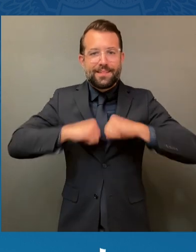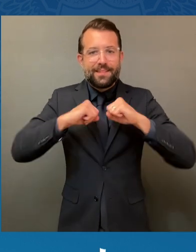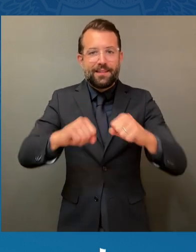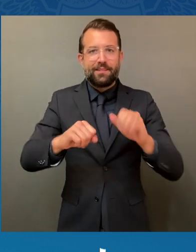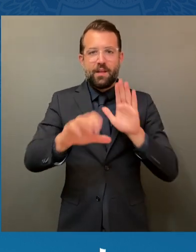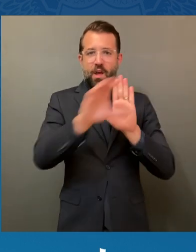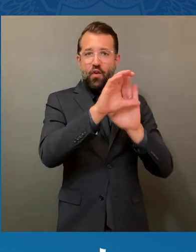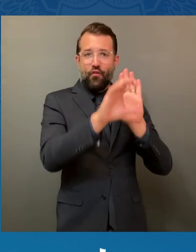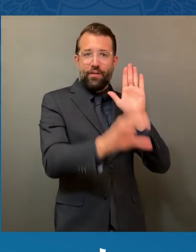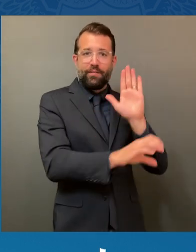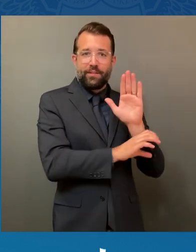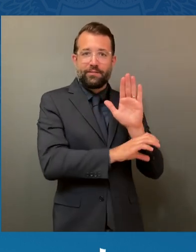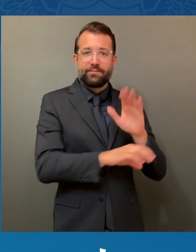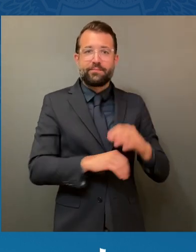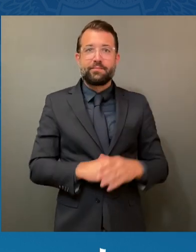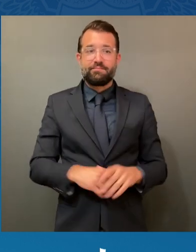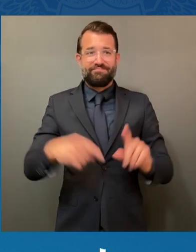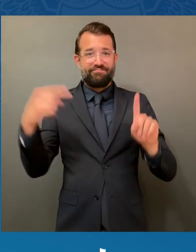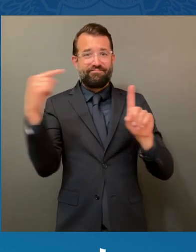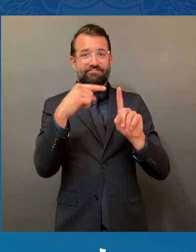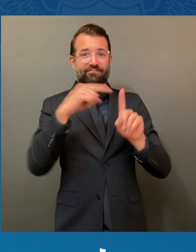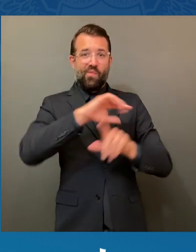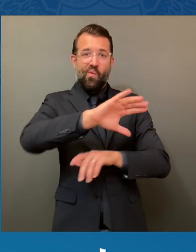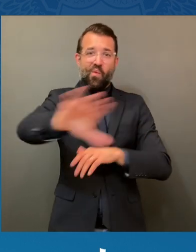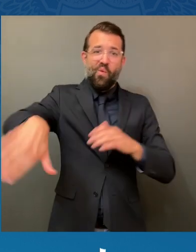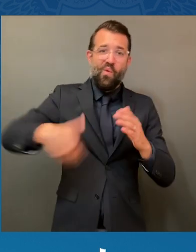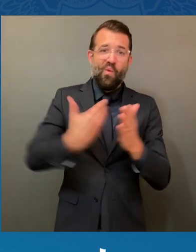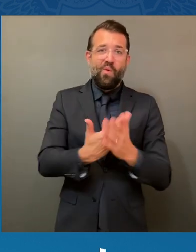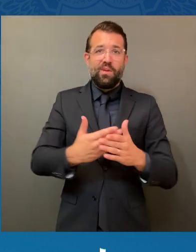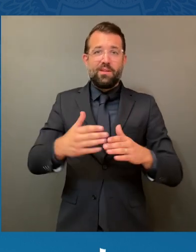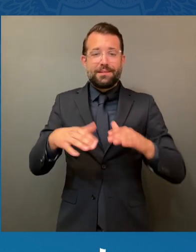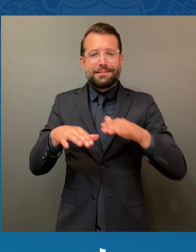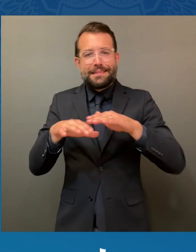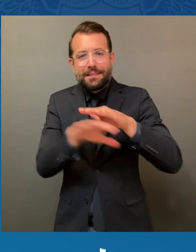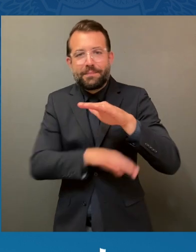and all of the principles upon which it was founded.